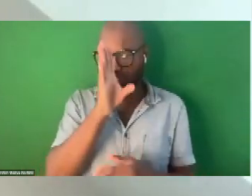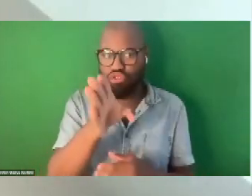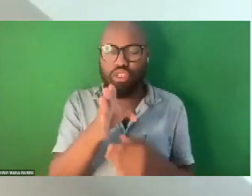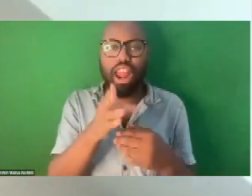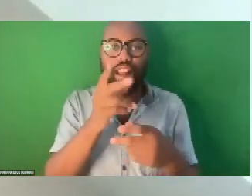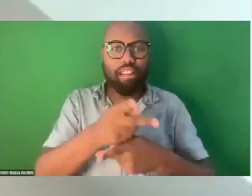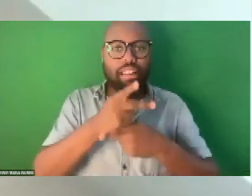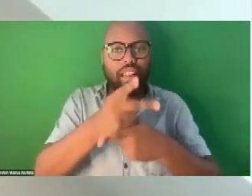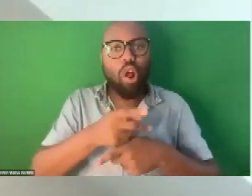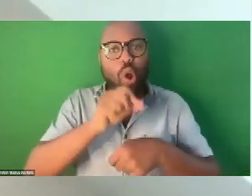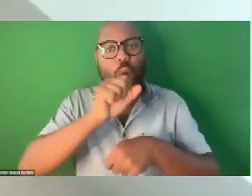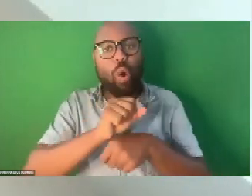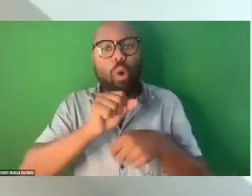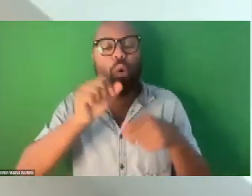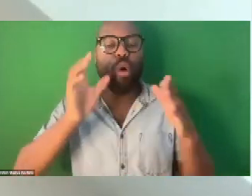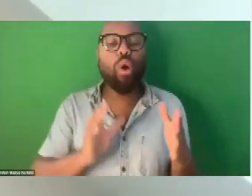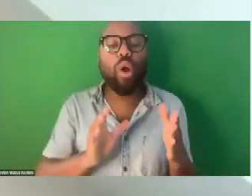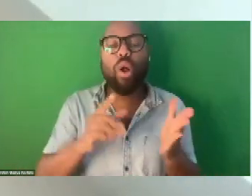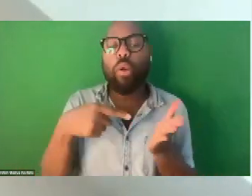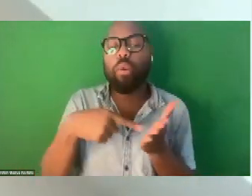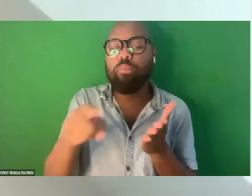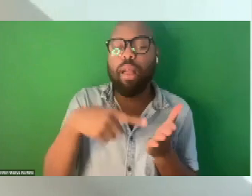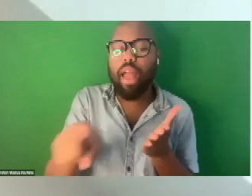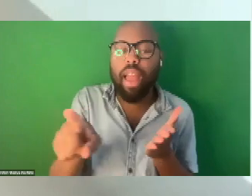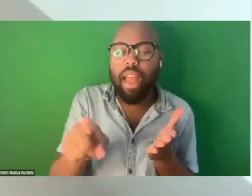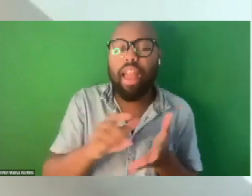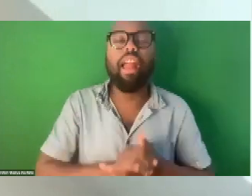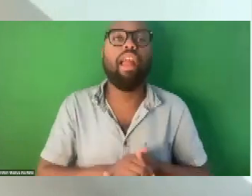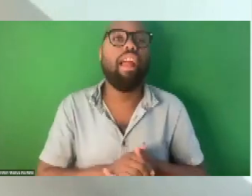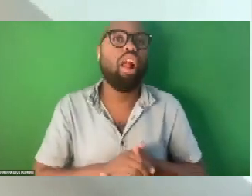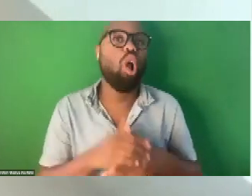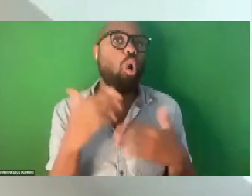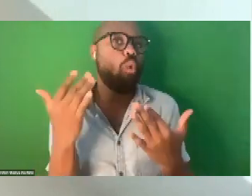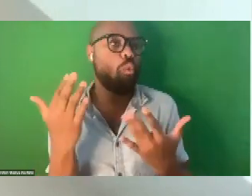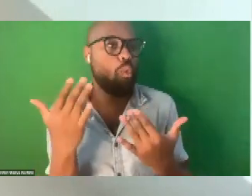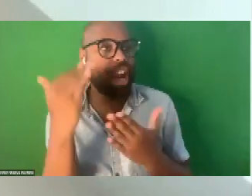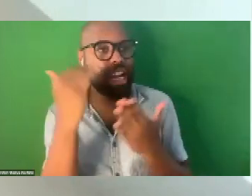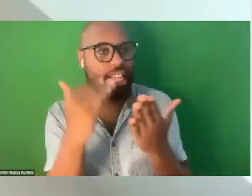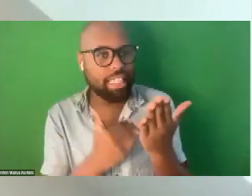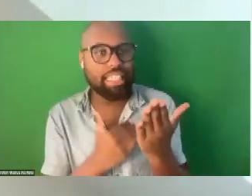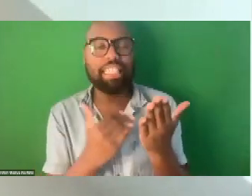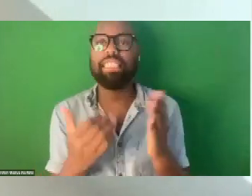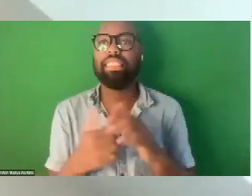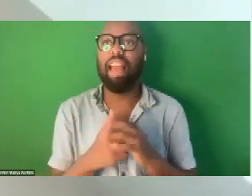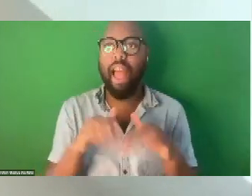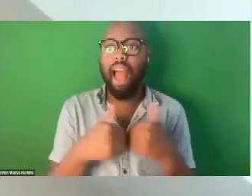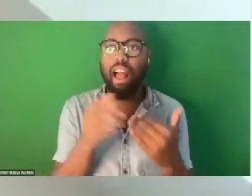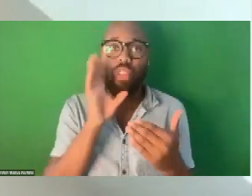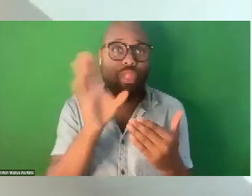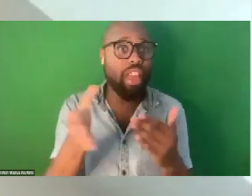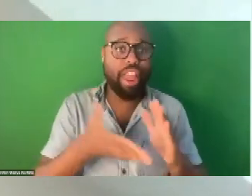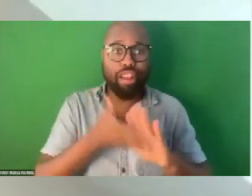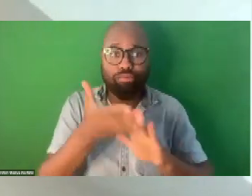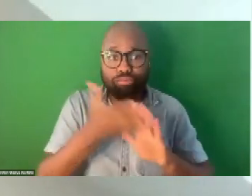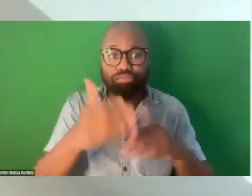with respect to waiting lists, including how they're administered, if they're really interest lists,